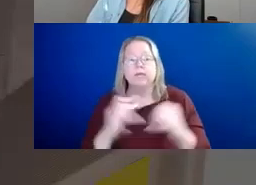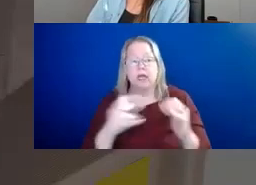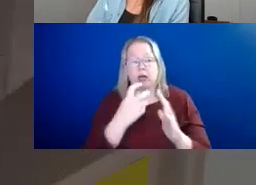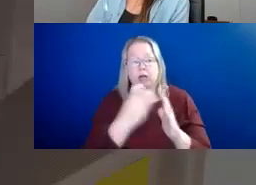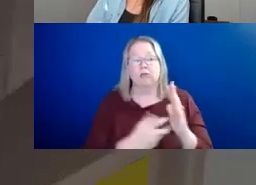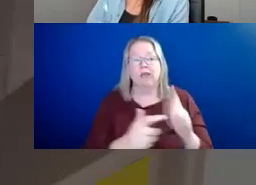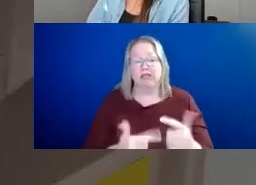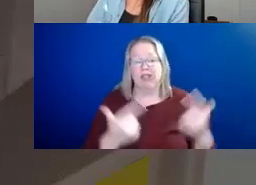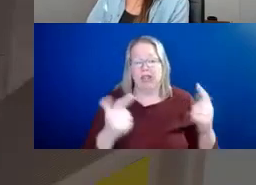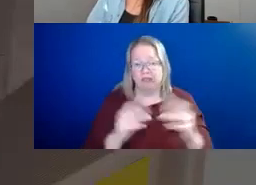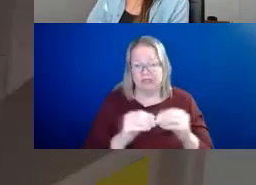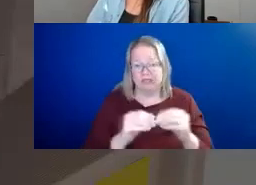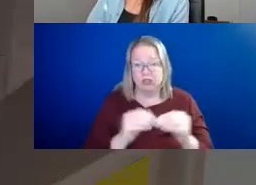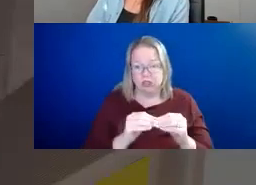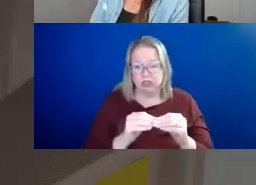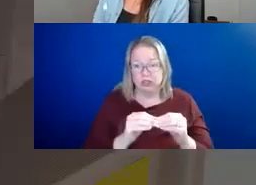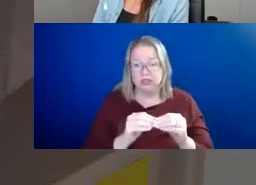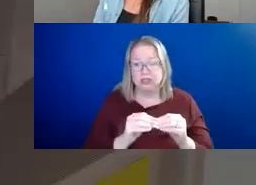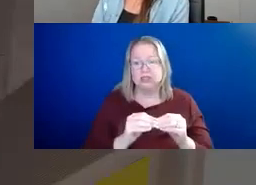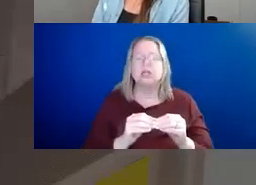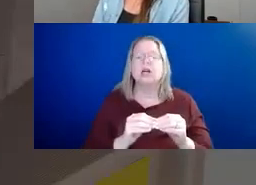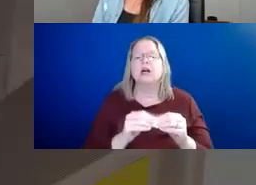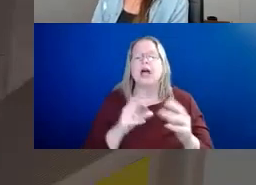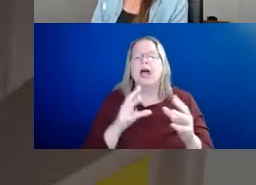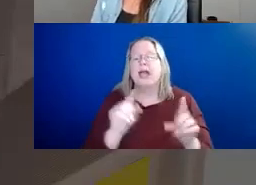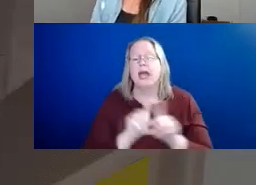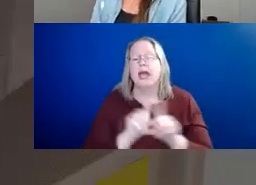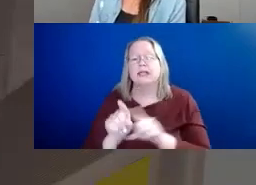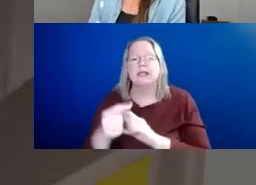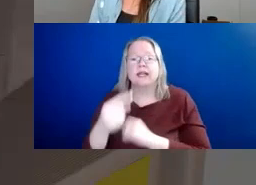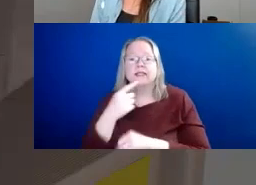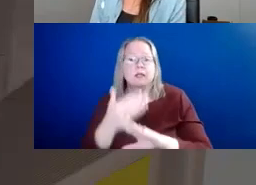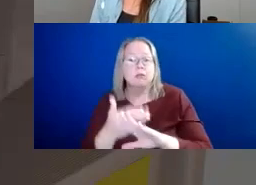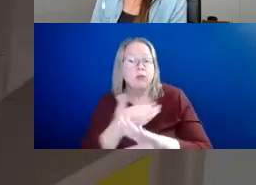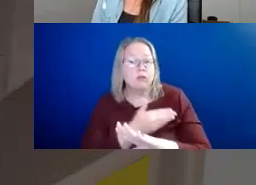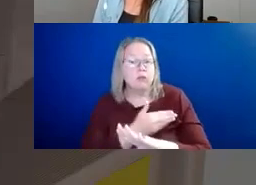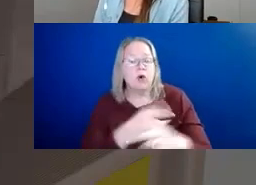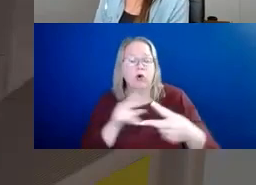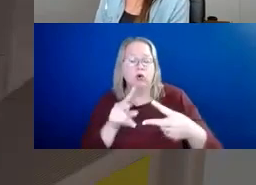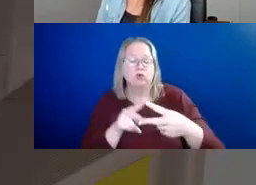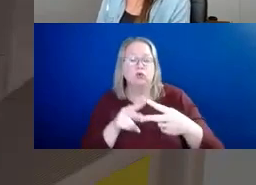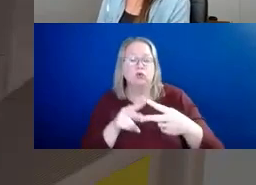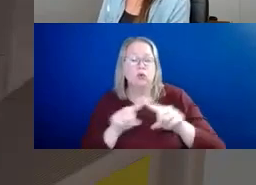12:22:30 As I mentioned earlier, there is two different ones we are going to look at.